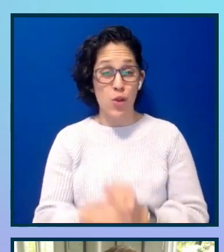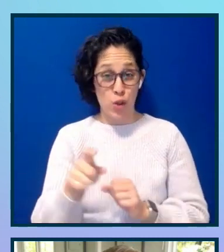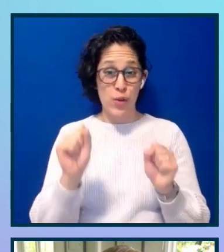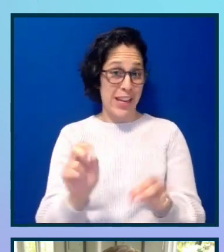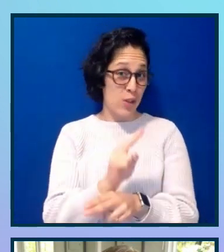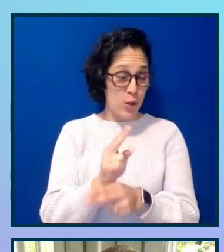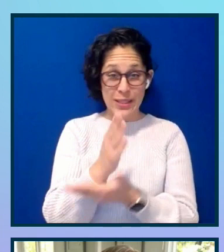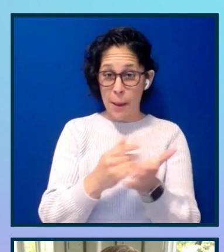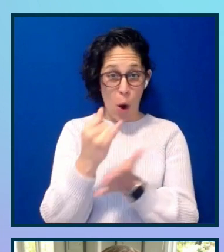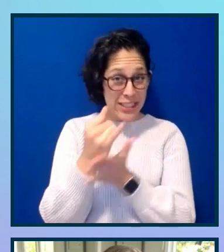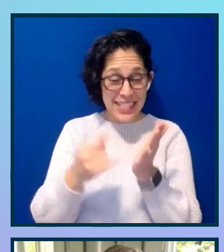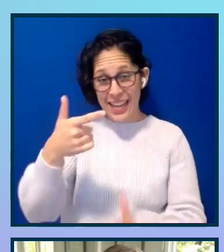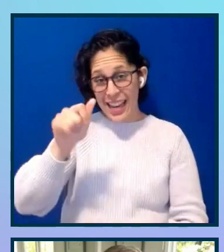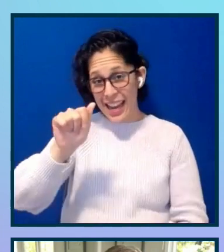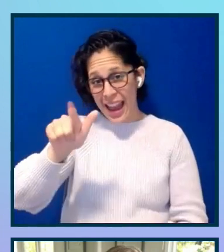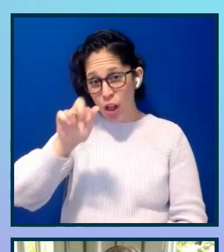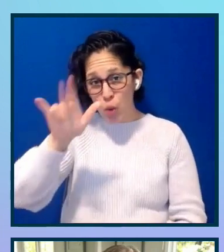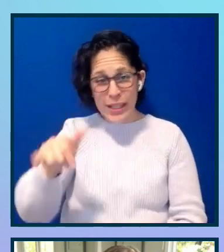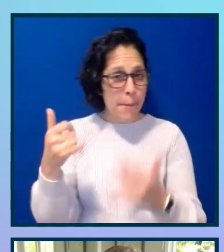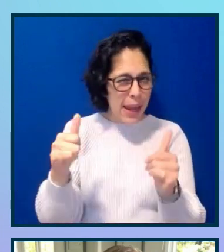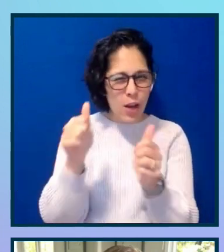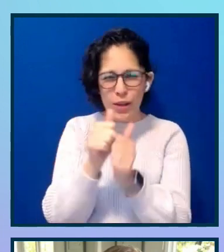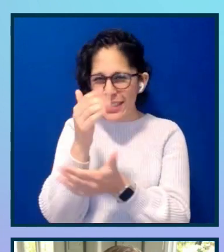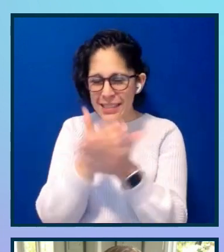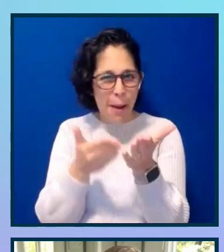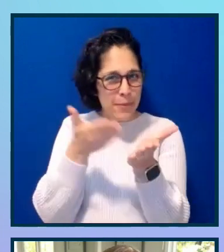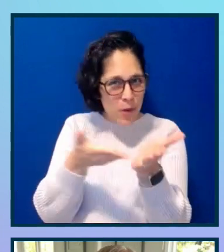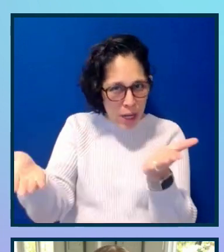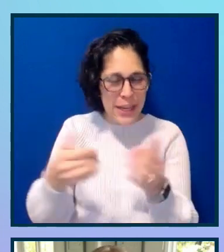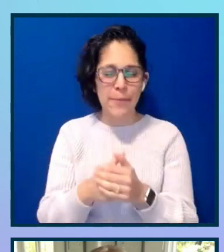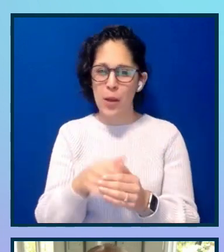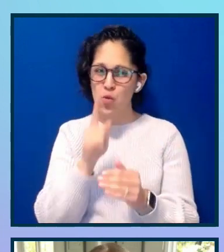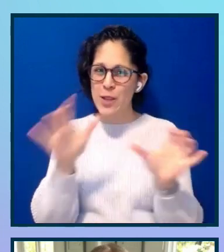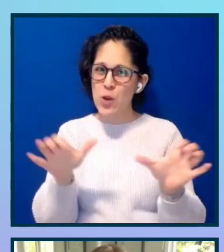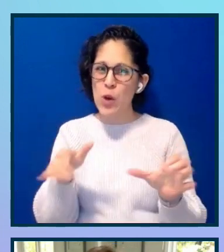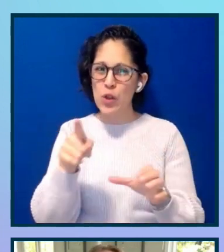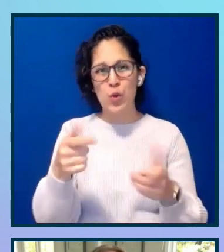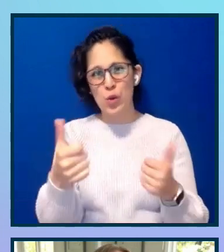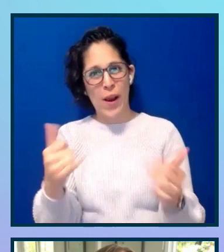and you'll be able to play with some content, and I encourage you to do that. So while they're doing that,